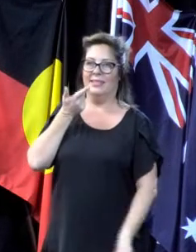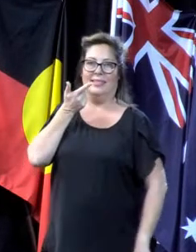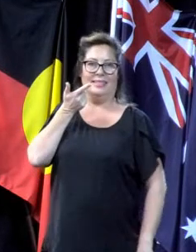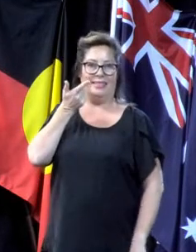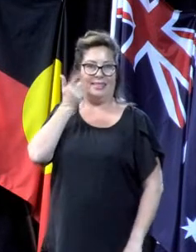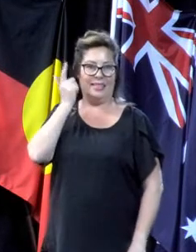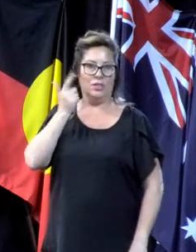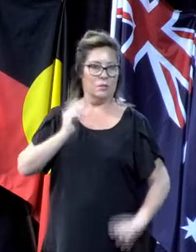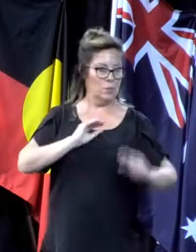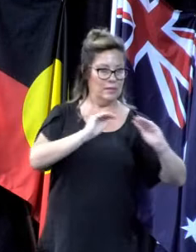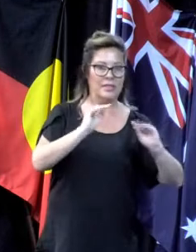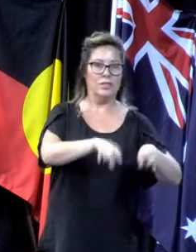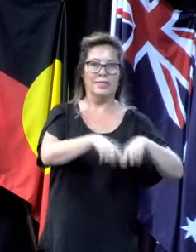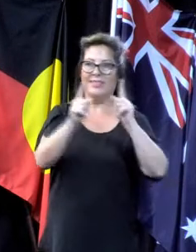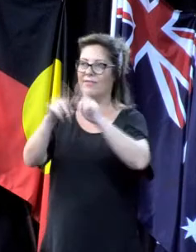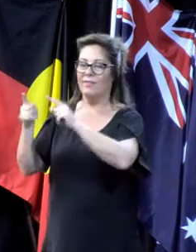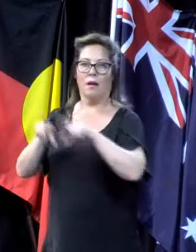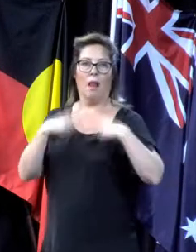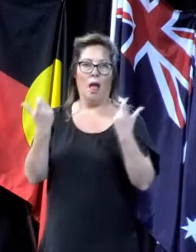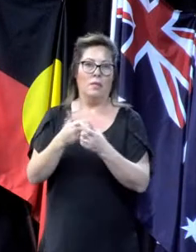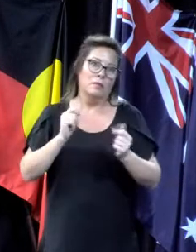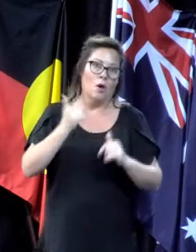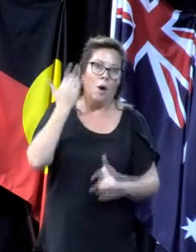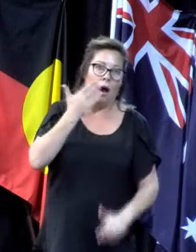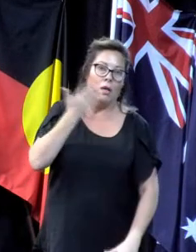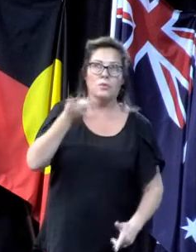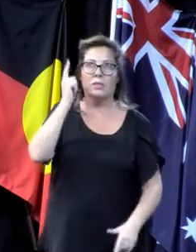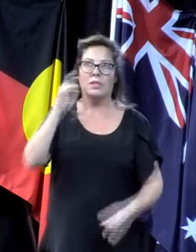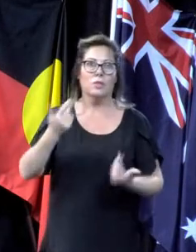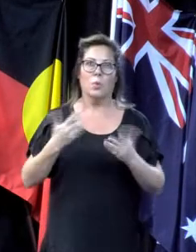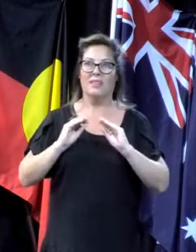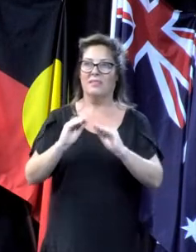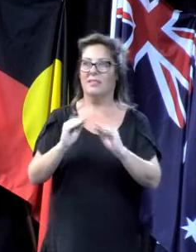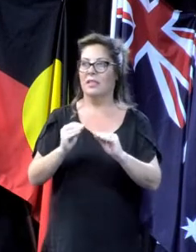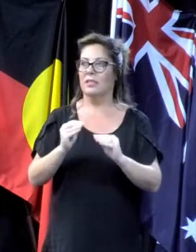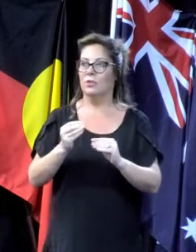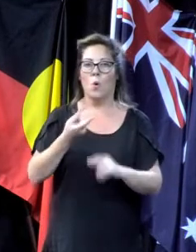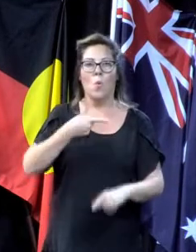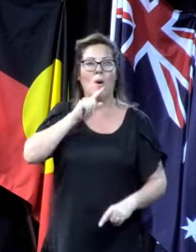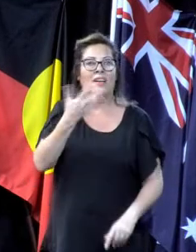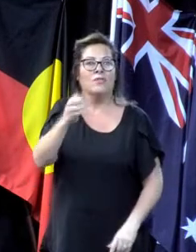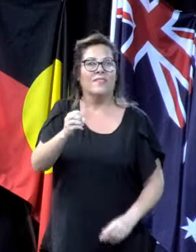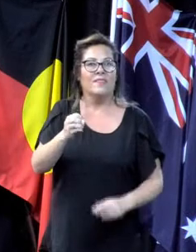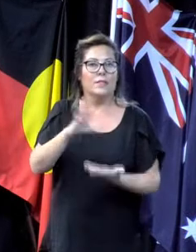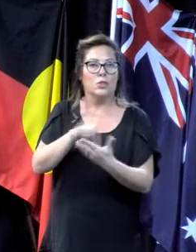So a high school teacher can teach in excess of 150 students in a week because they can be teaching,